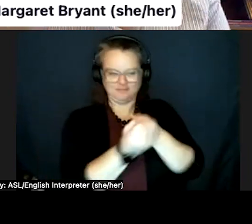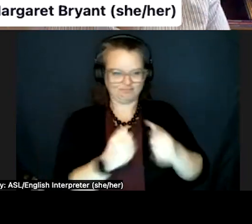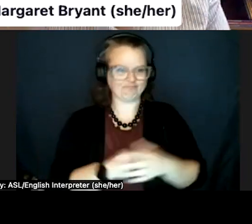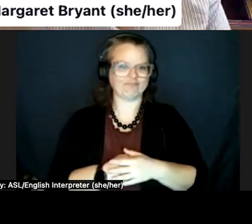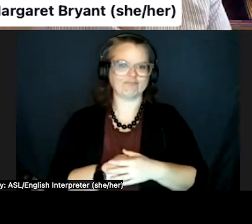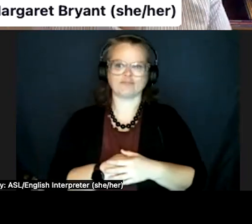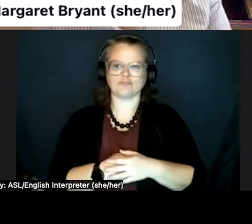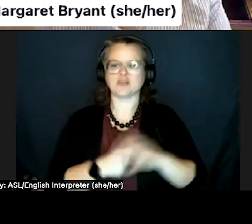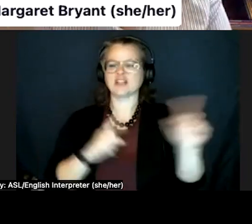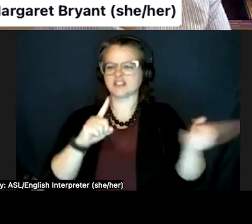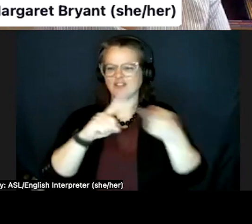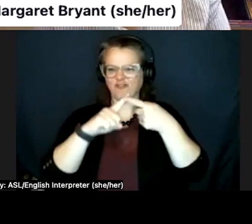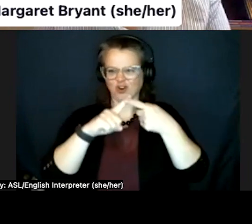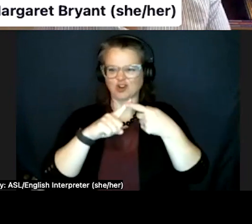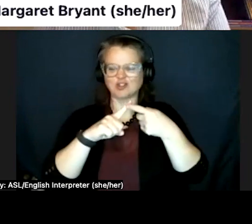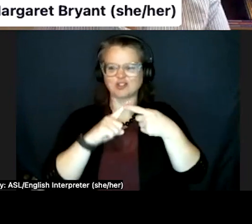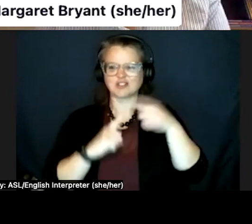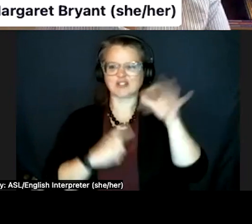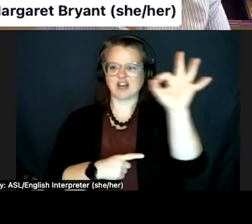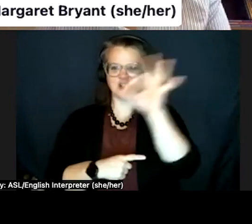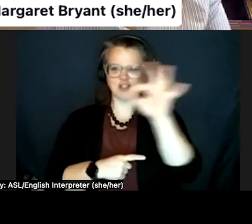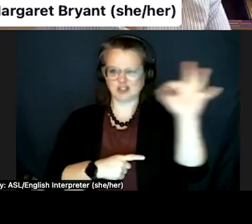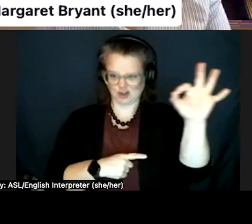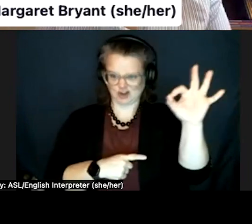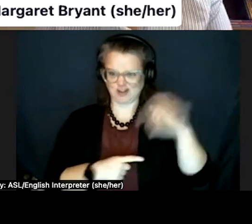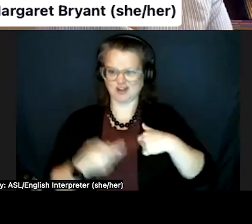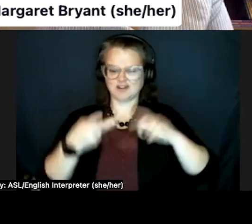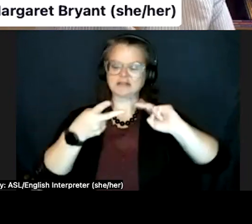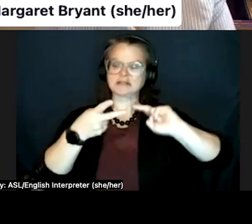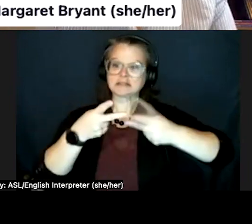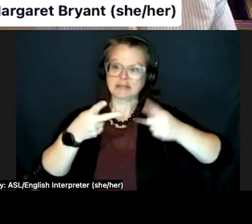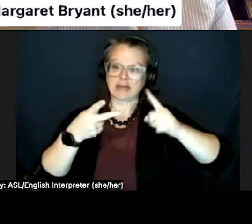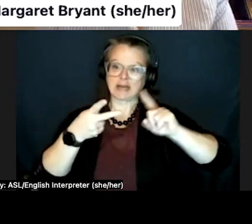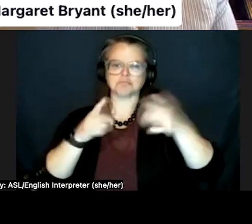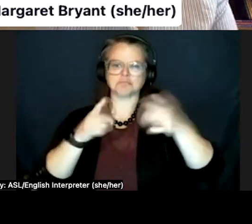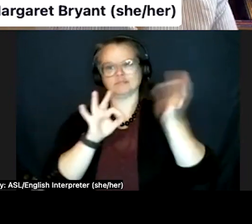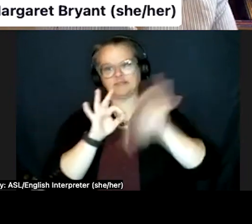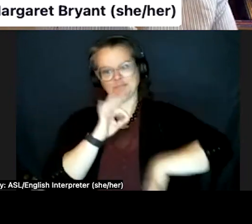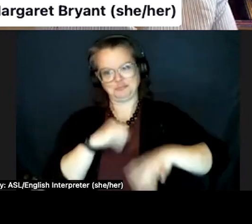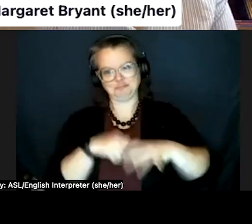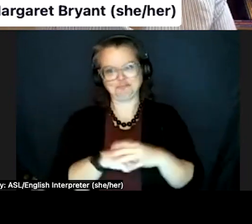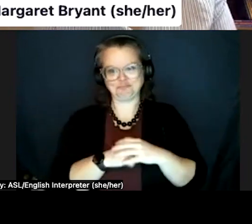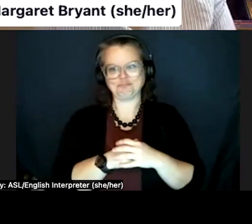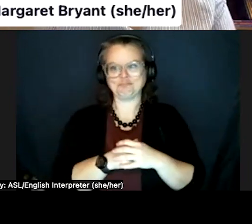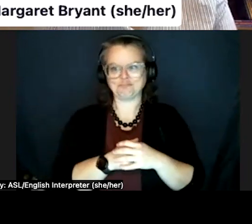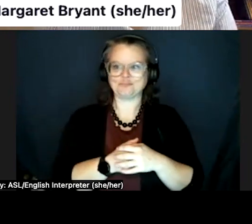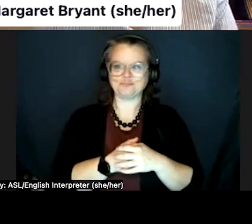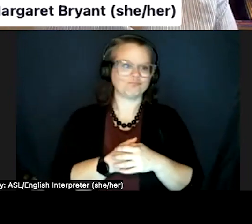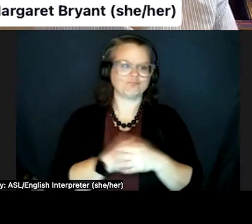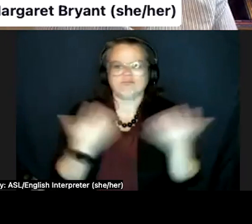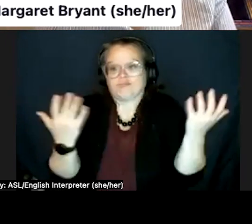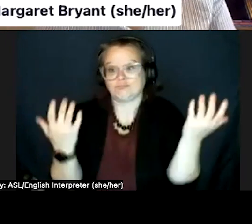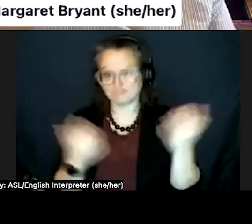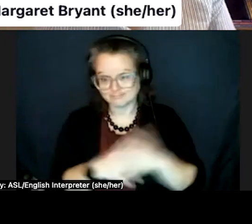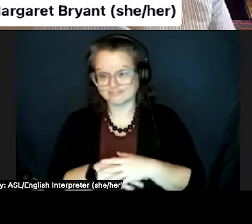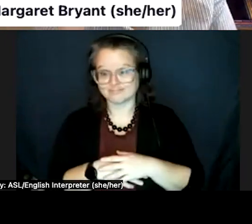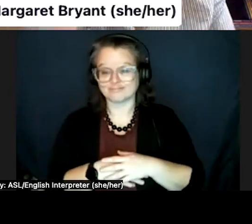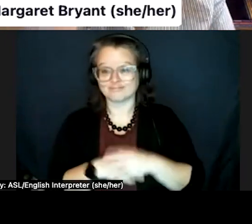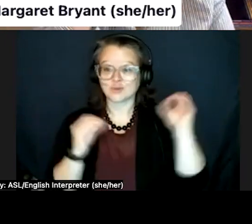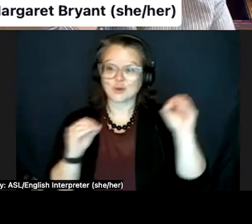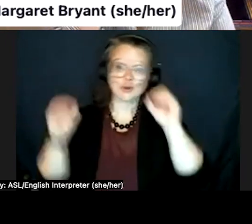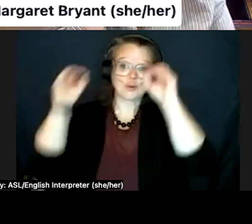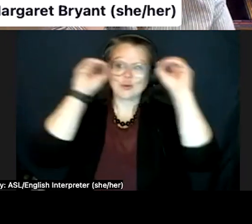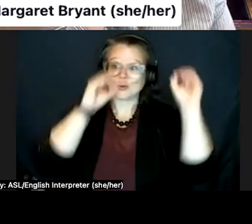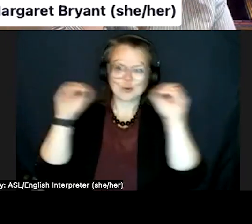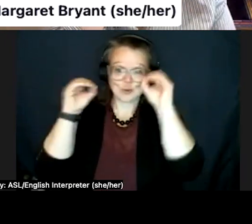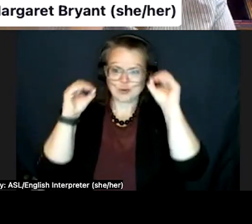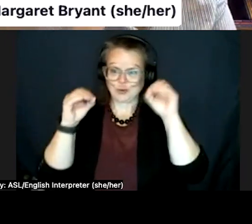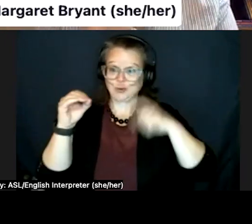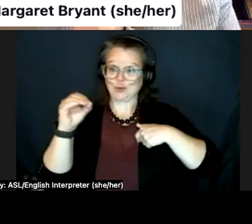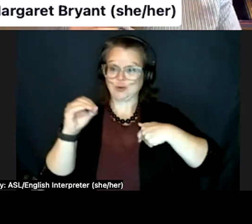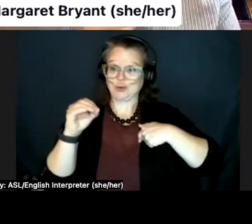This is a simple one. Google Calendar. I know you're all probably using it already.